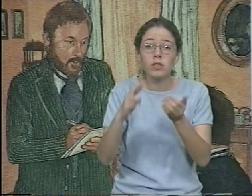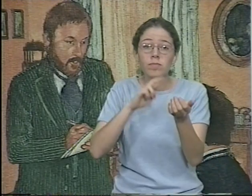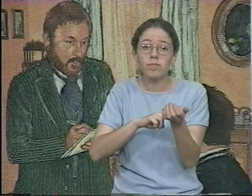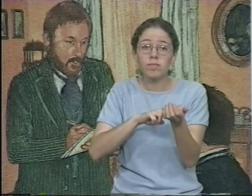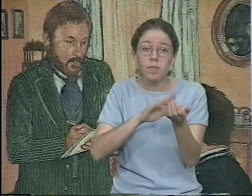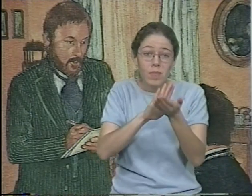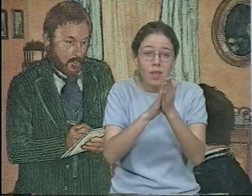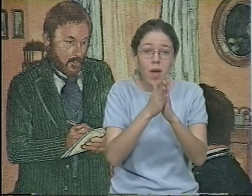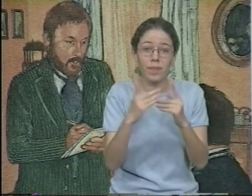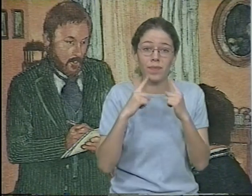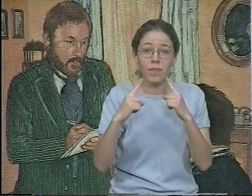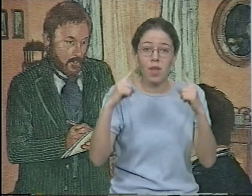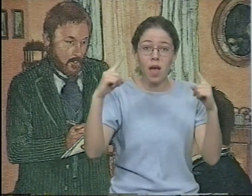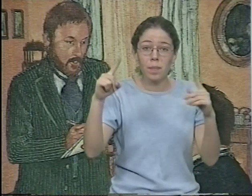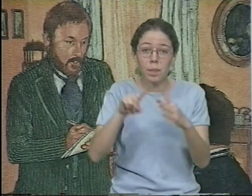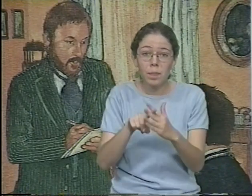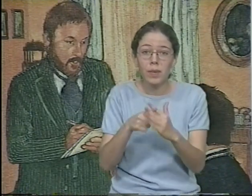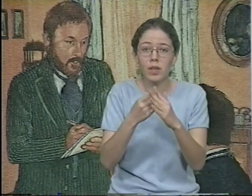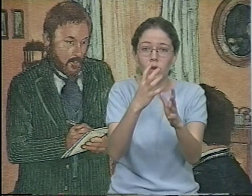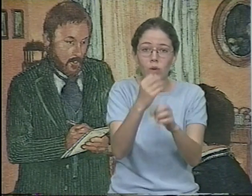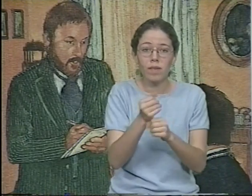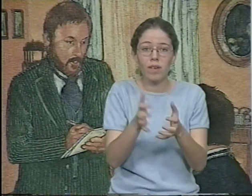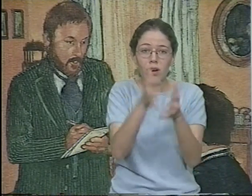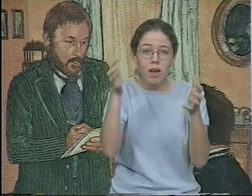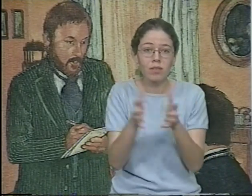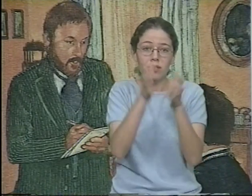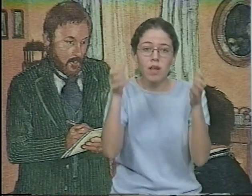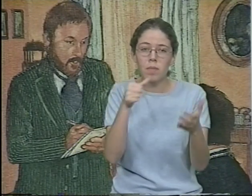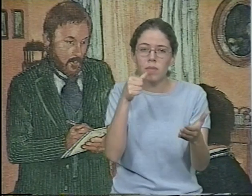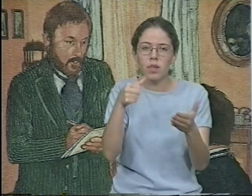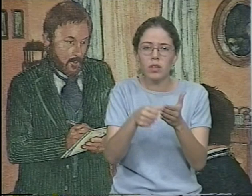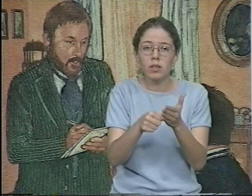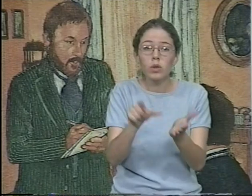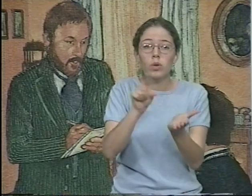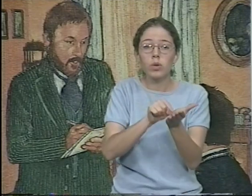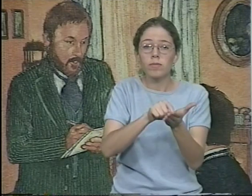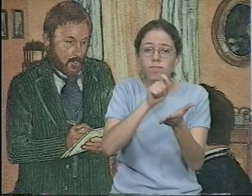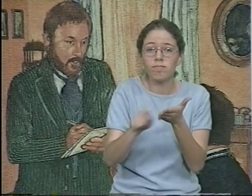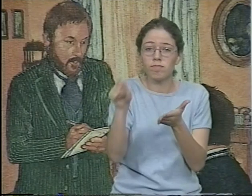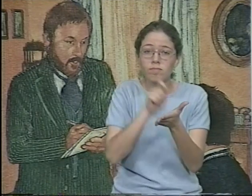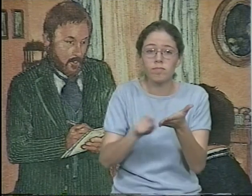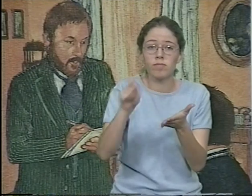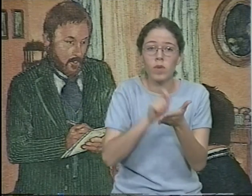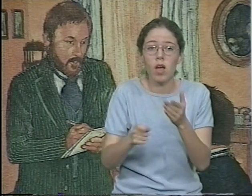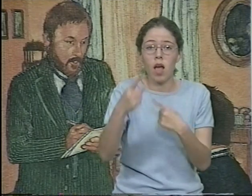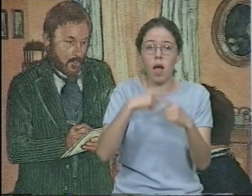Almost overnight Wilhelm became famous and began to receive more mail than he could answer.